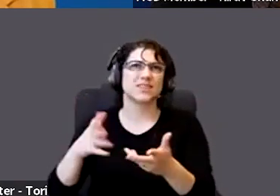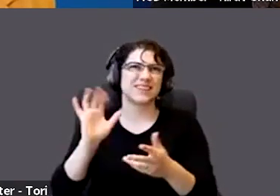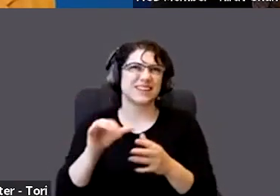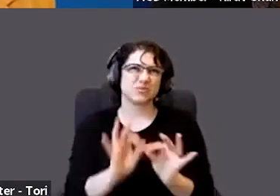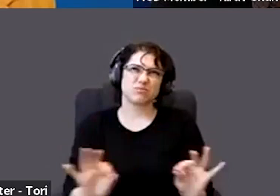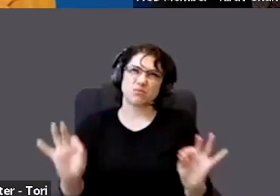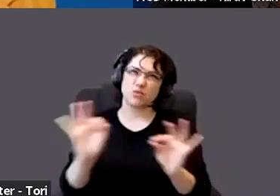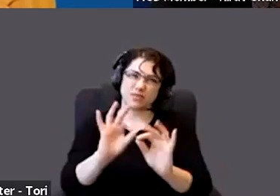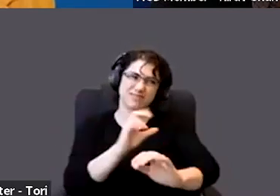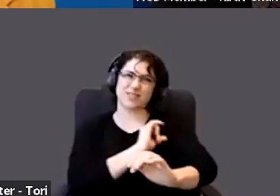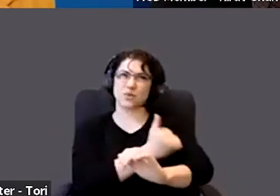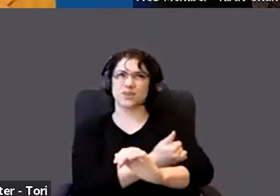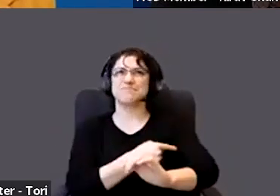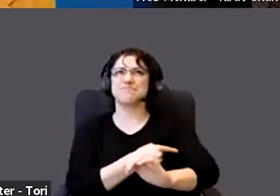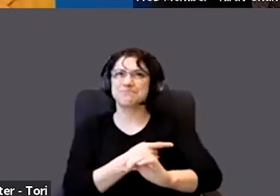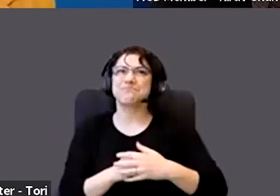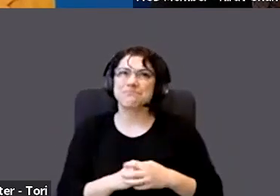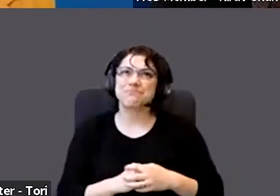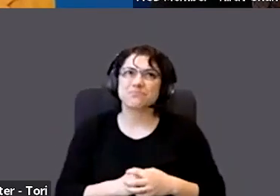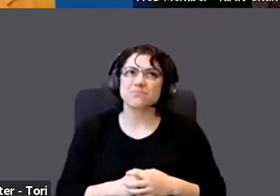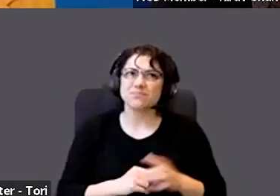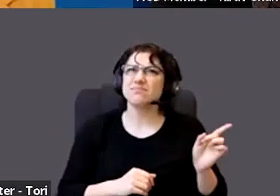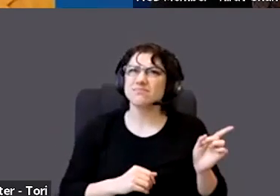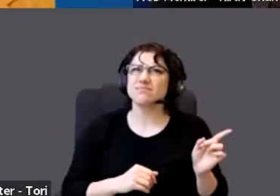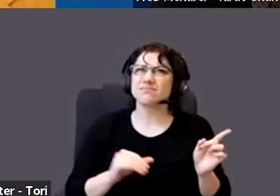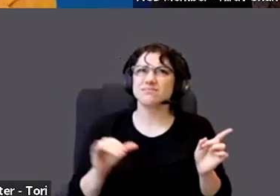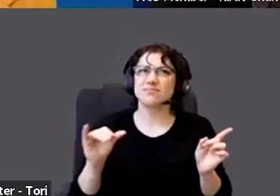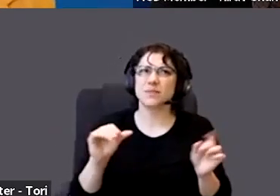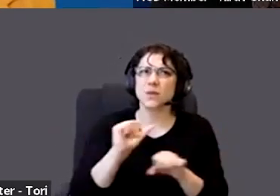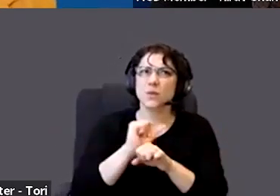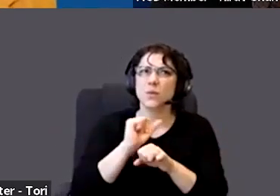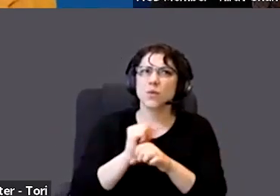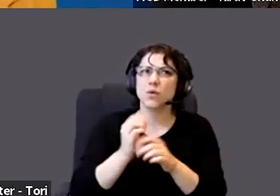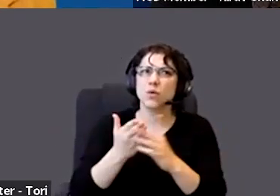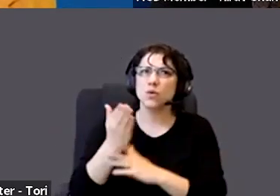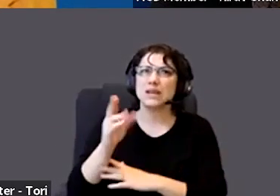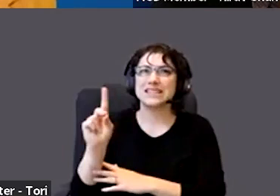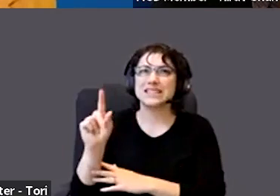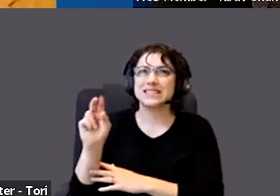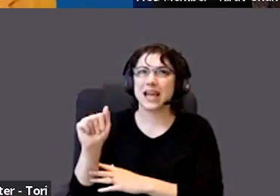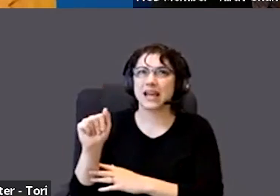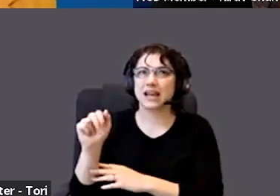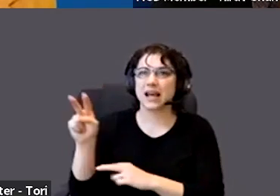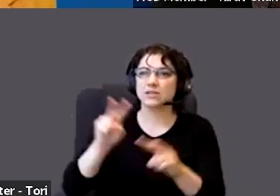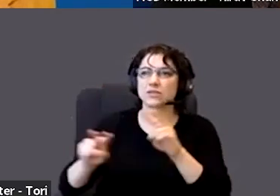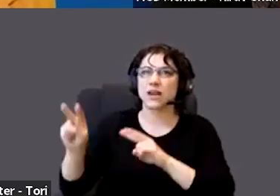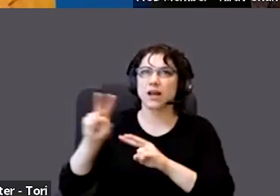And maybe something that the working group on data and surveillance modernization can provide some advice on as well. Yes, it's an important issue.